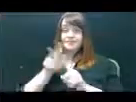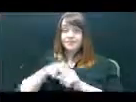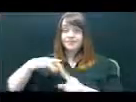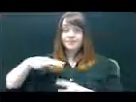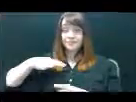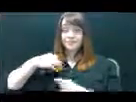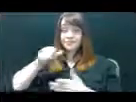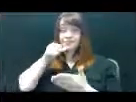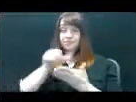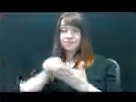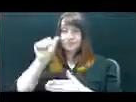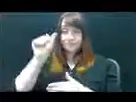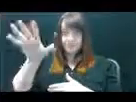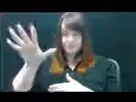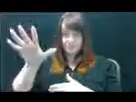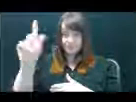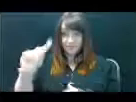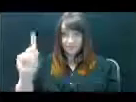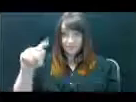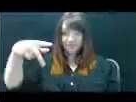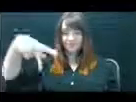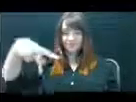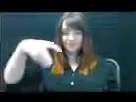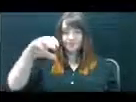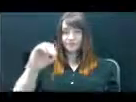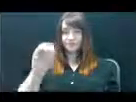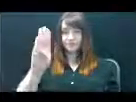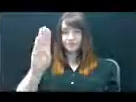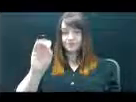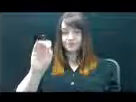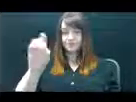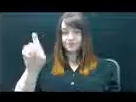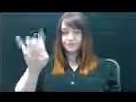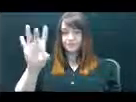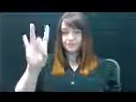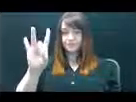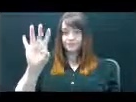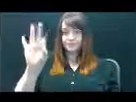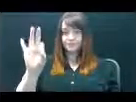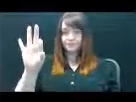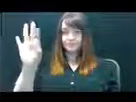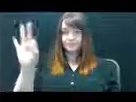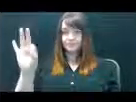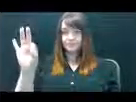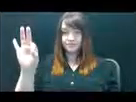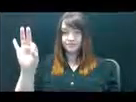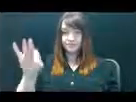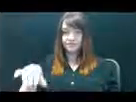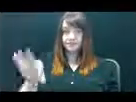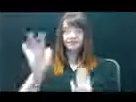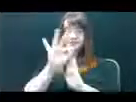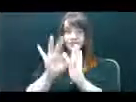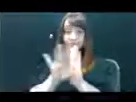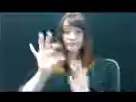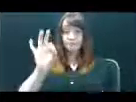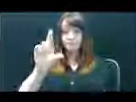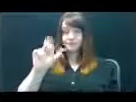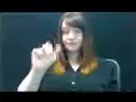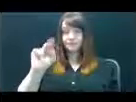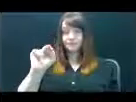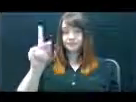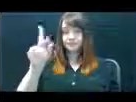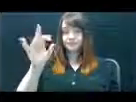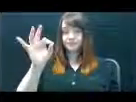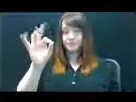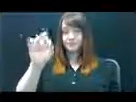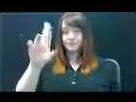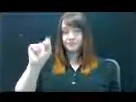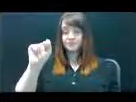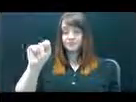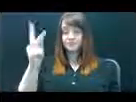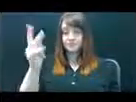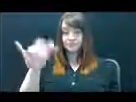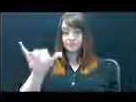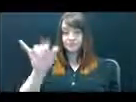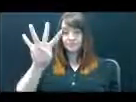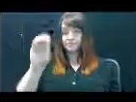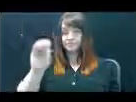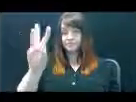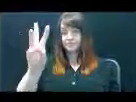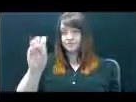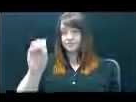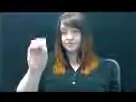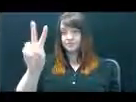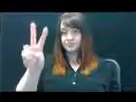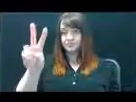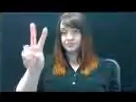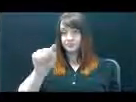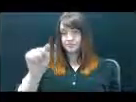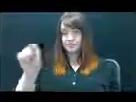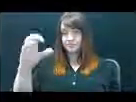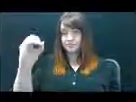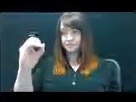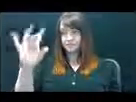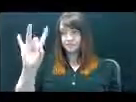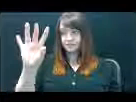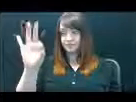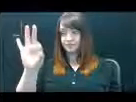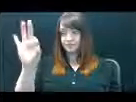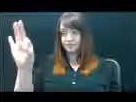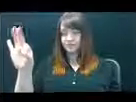P.O. Box 899 Frankfort, KY 40602-0899